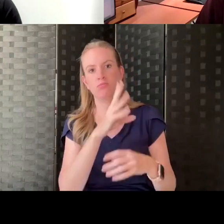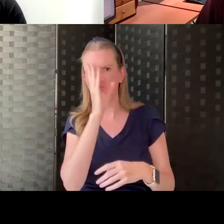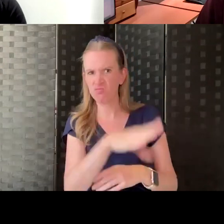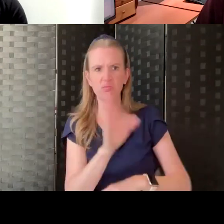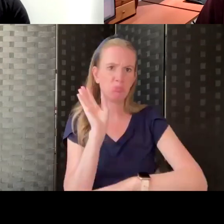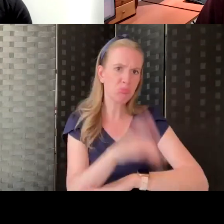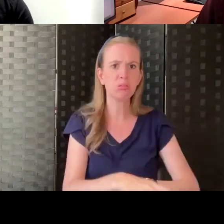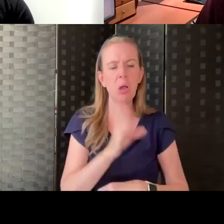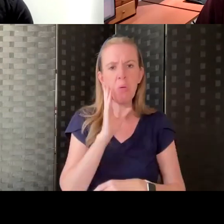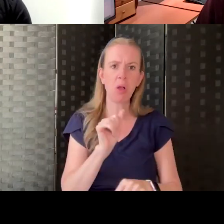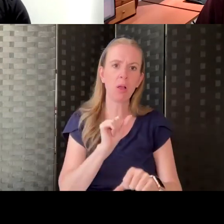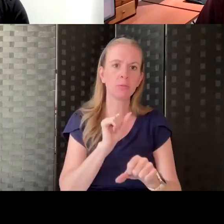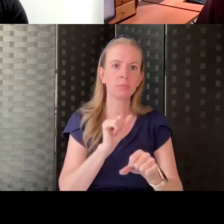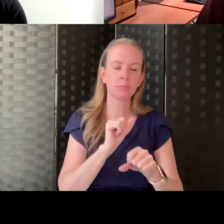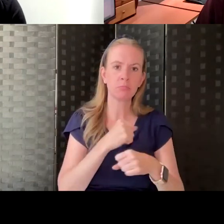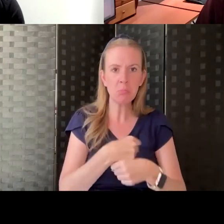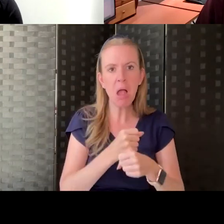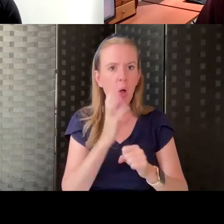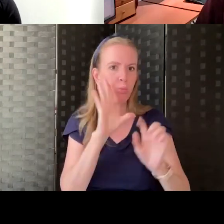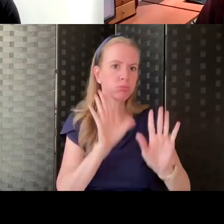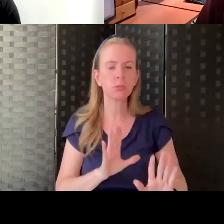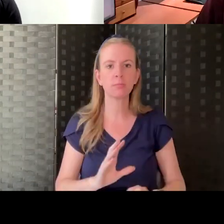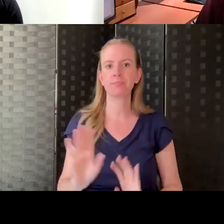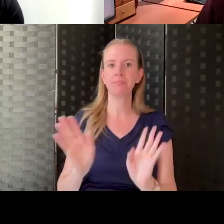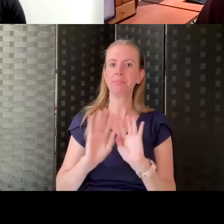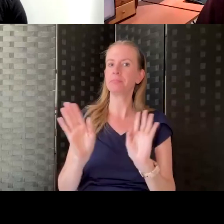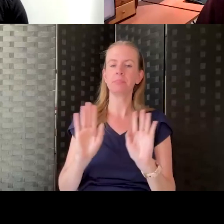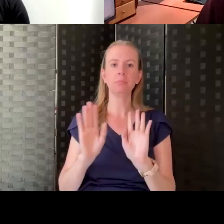are all going to build this thing and it's going to be great -- no, I'm not going to lie to you,